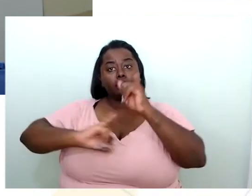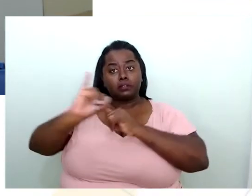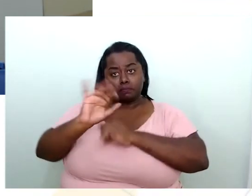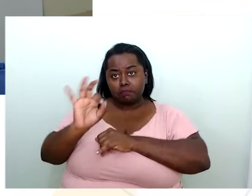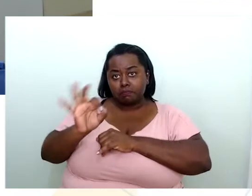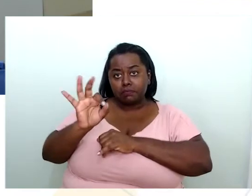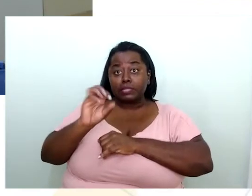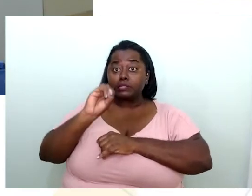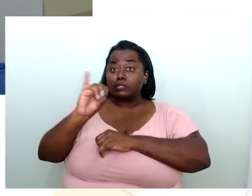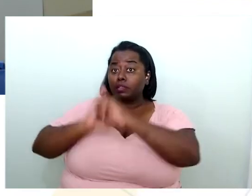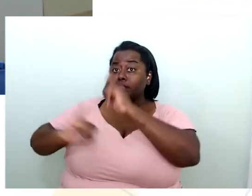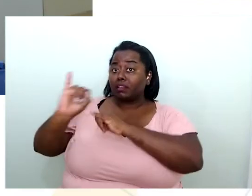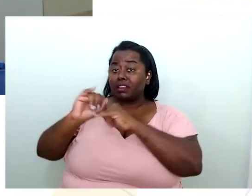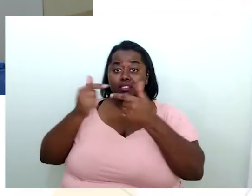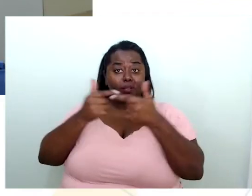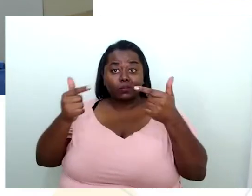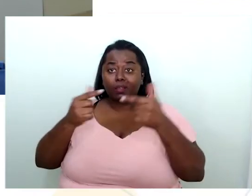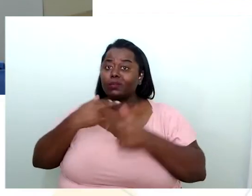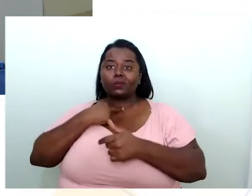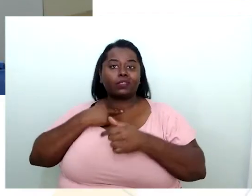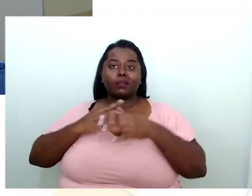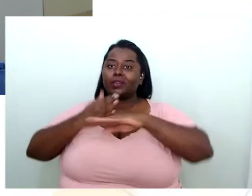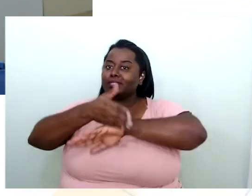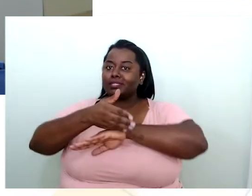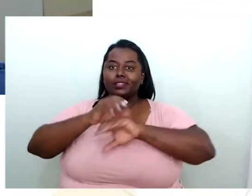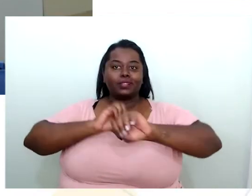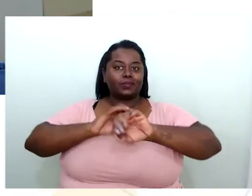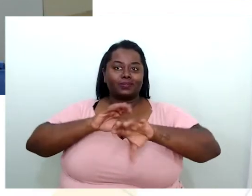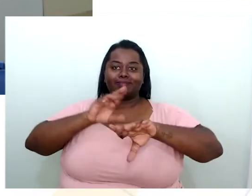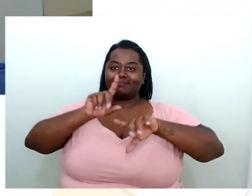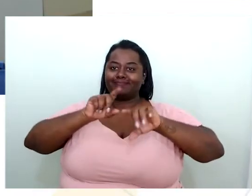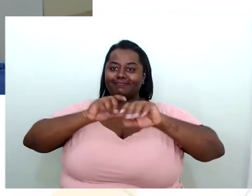available on the Internet, all right. Without connectivity you can't have